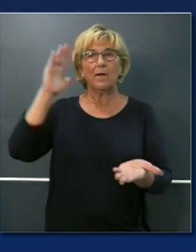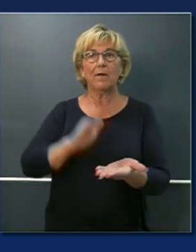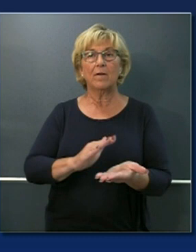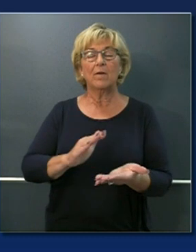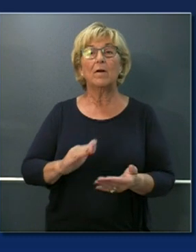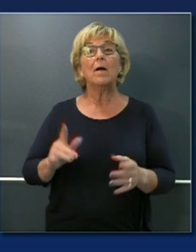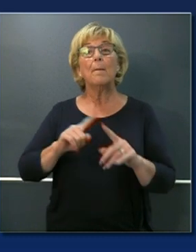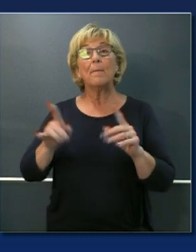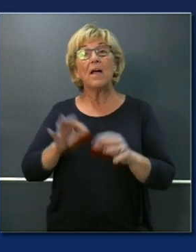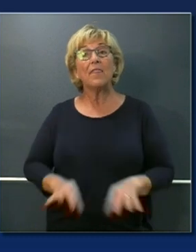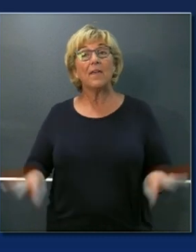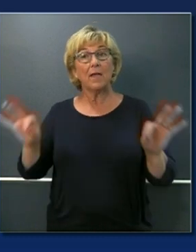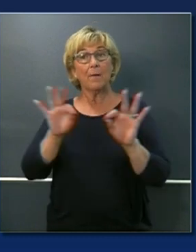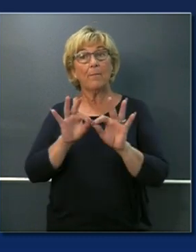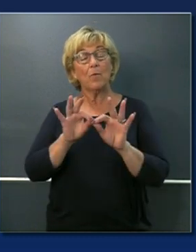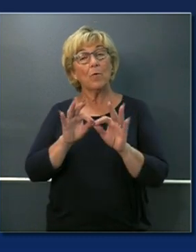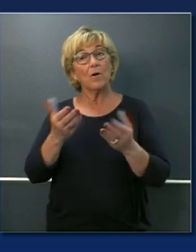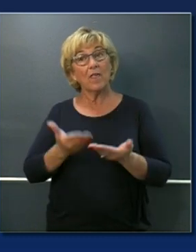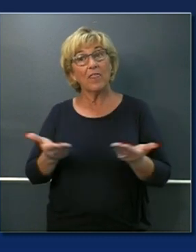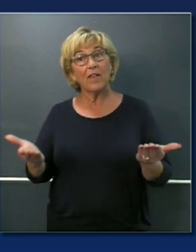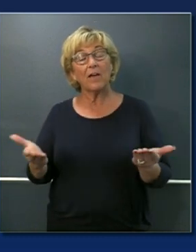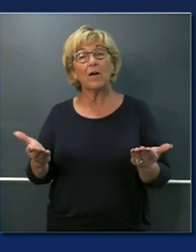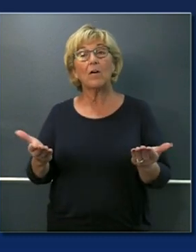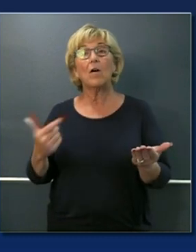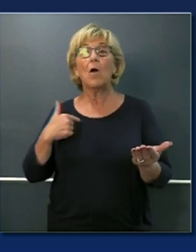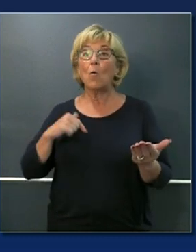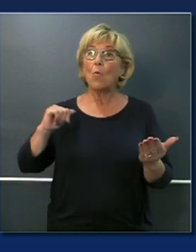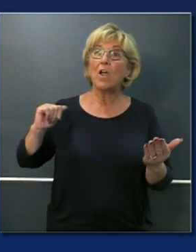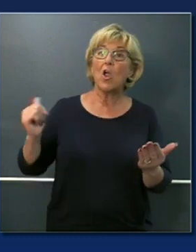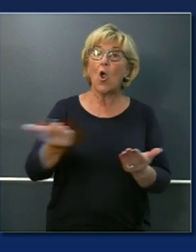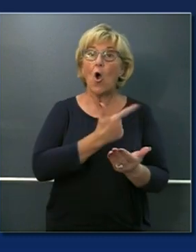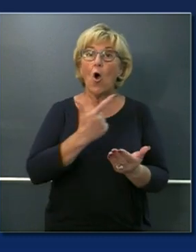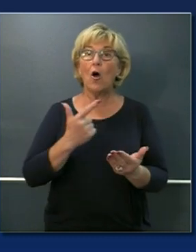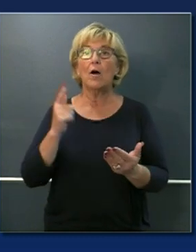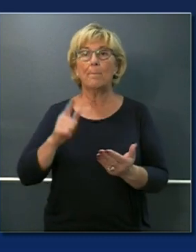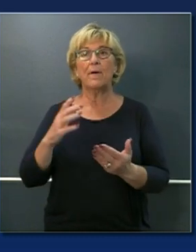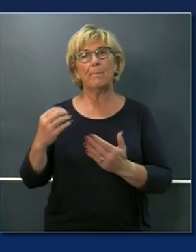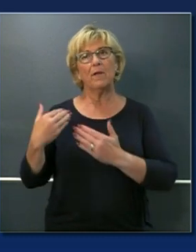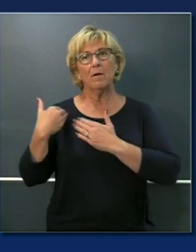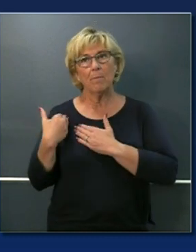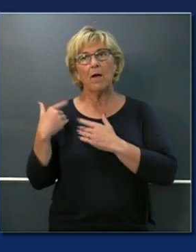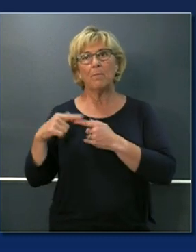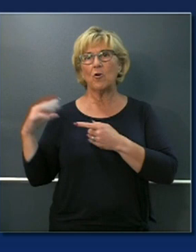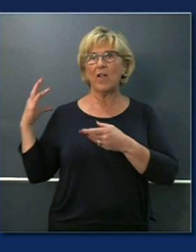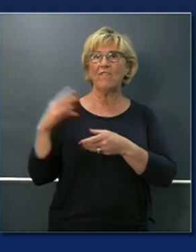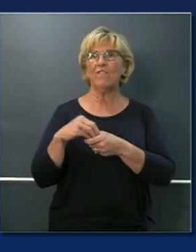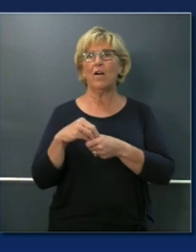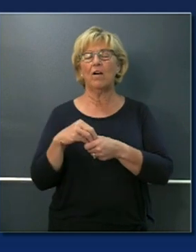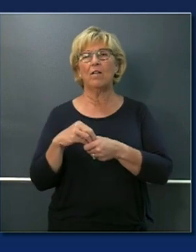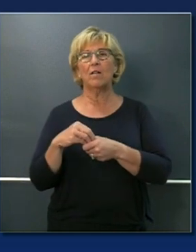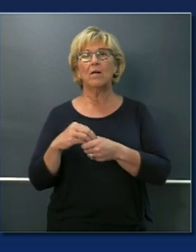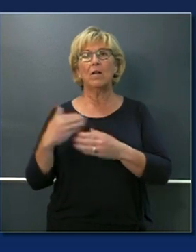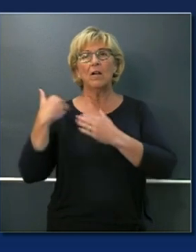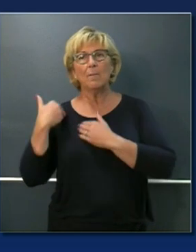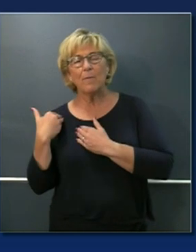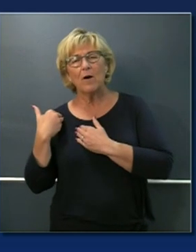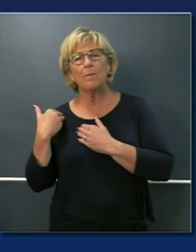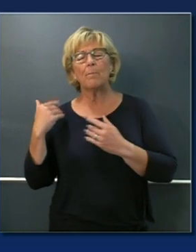GOING AWAY SOON. THIS IS GOING TO BE A WHILE. THERE ARE THINGS, AS LONG AS COVID-19 IS HERE, THERE ARE WAYS THAT WE CAN MODIFY THE WAY THAT WE MOVE AROUND IN N ENVIRONMENT THAT WILL MAKE IT